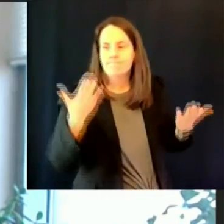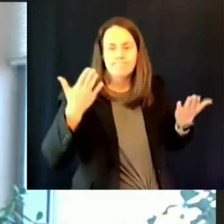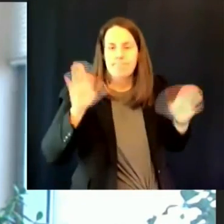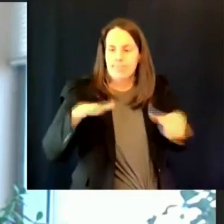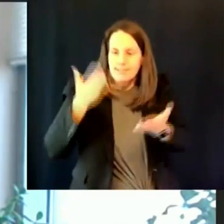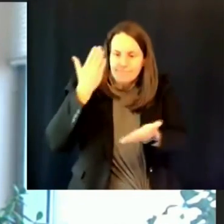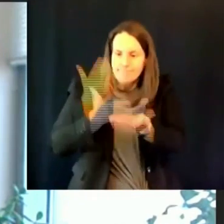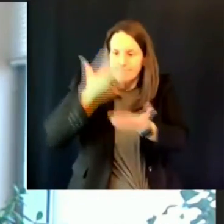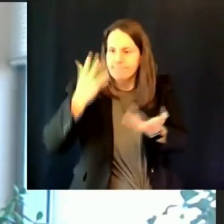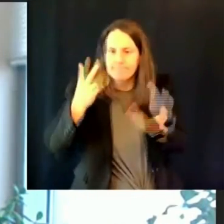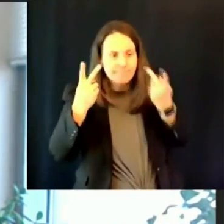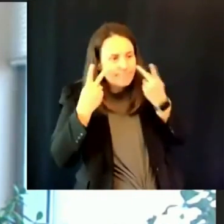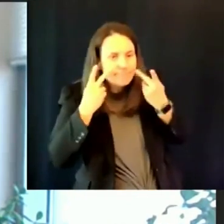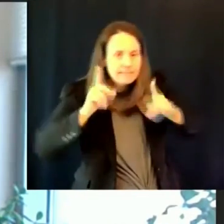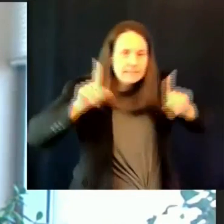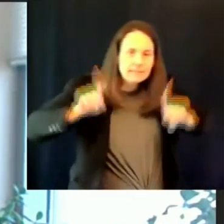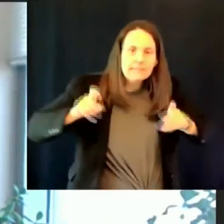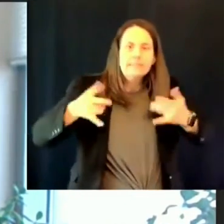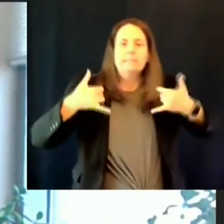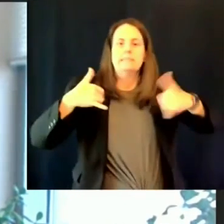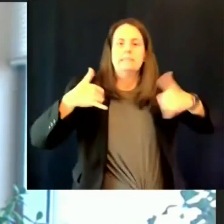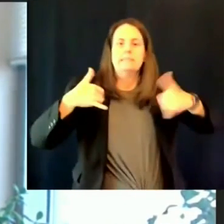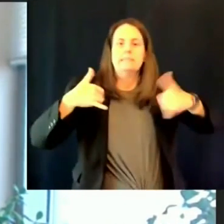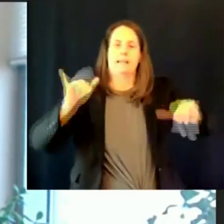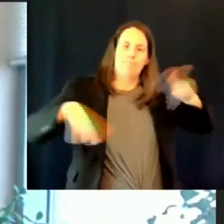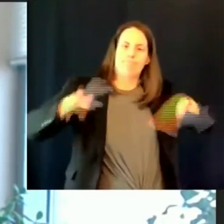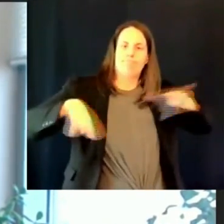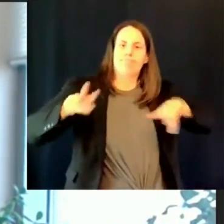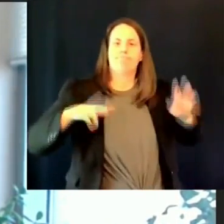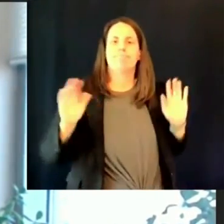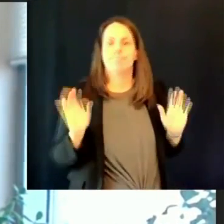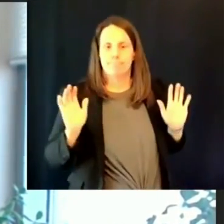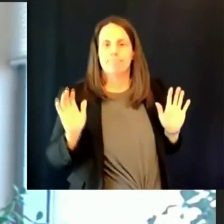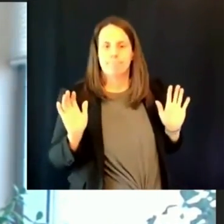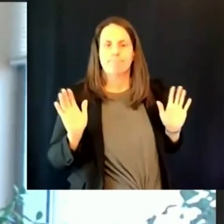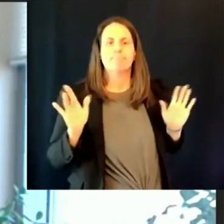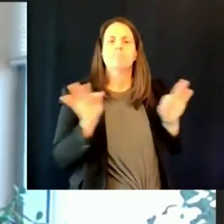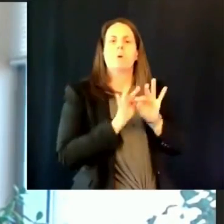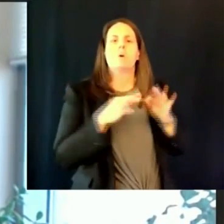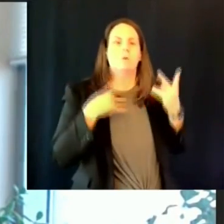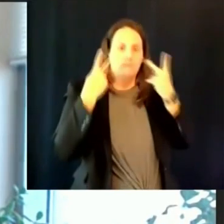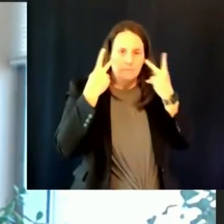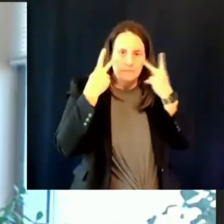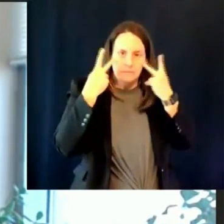UNFORTUNATELY IS CLEAR RIGHT NOW THAT WE DON'T KNOW. HERE WE WILL WE WILL BE